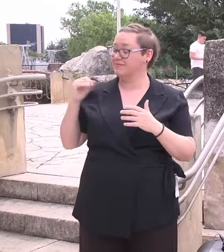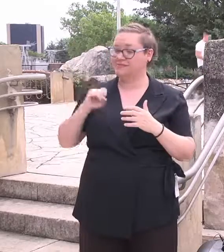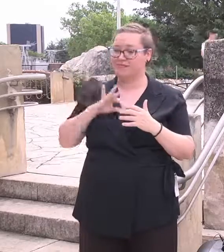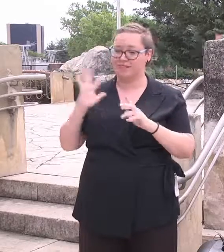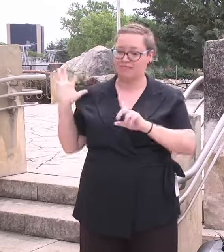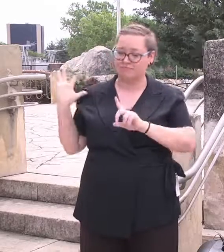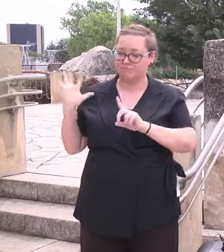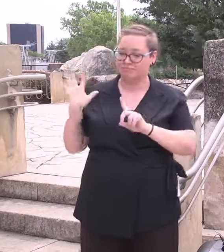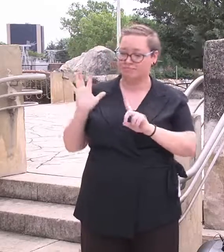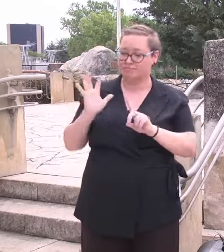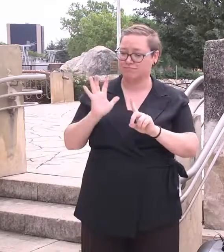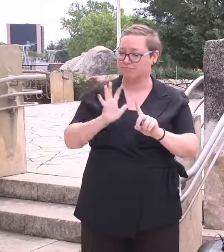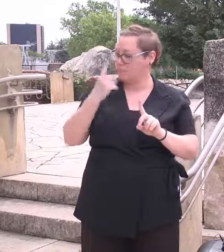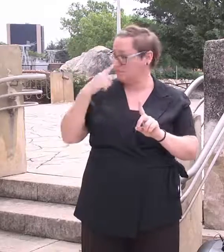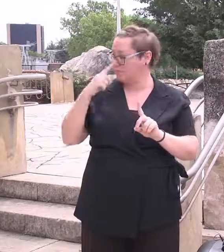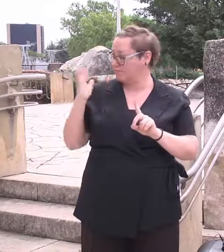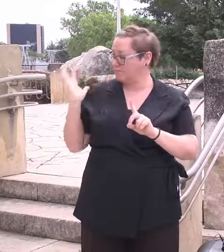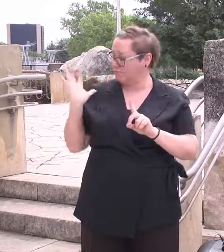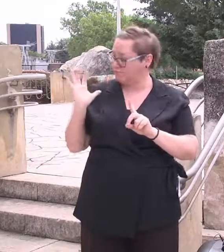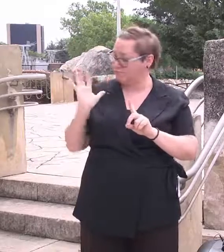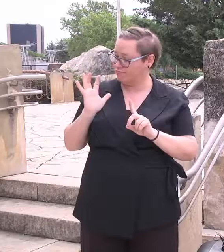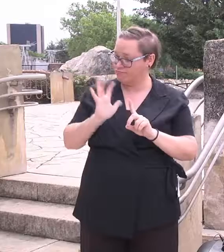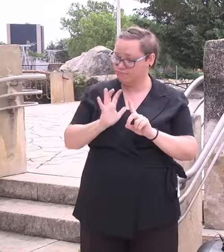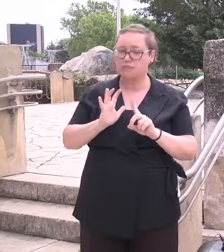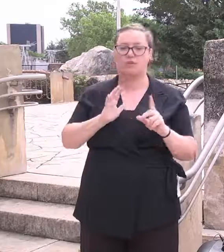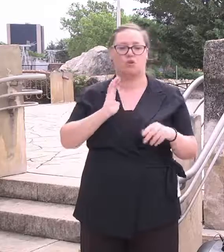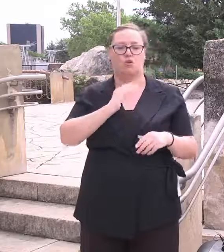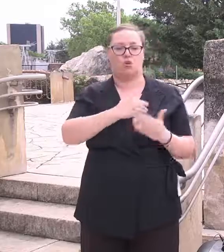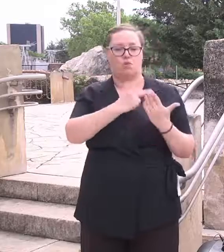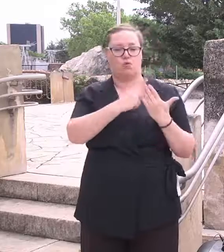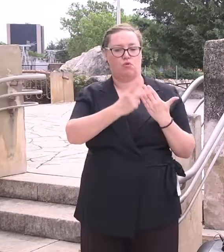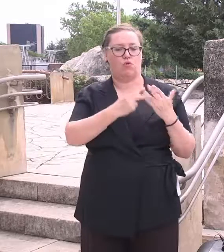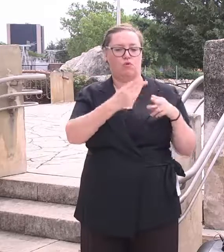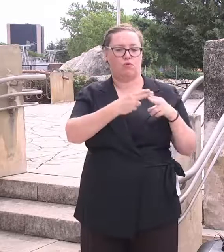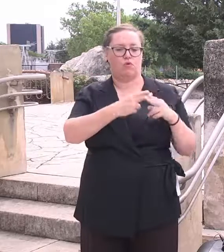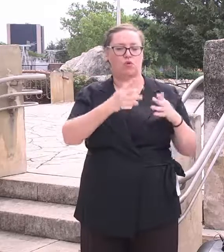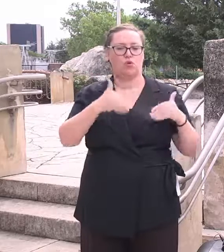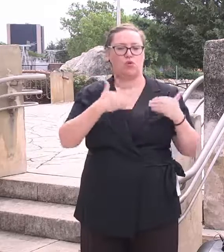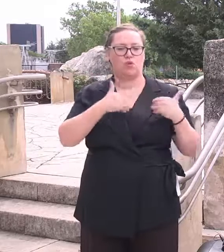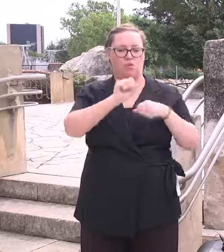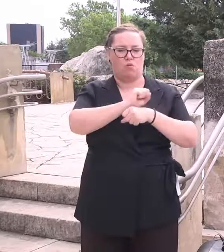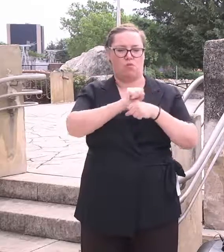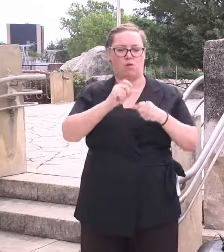uh if you wouldn't mind and um youth employment project is a community based strategy and I've